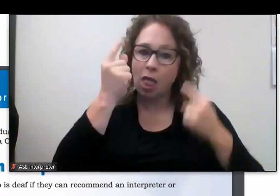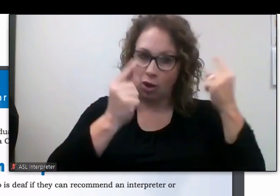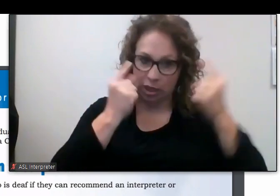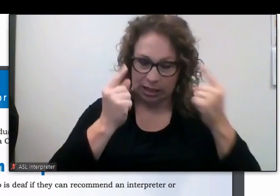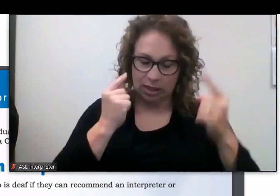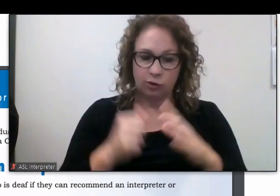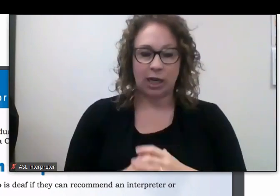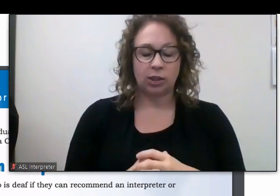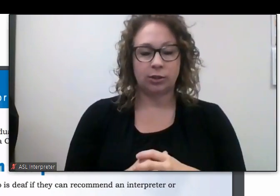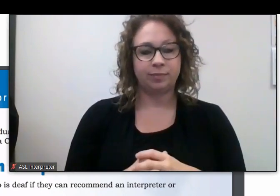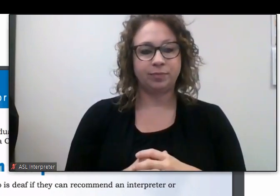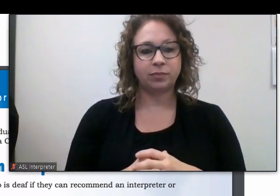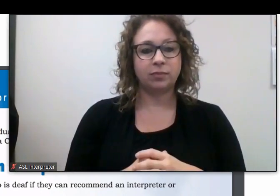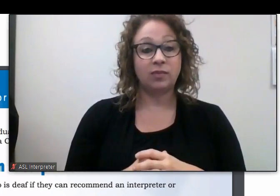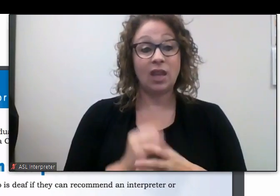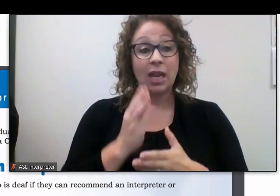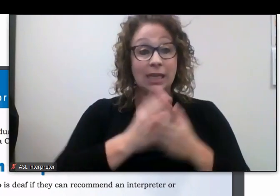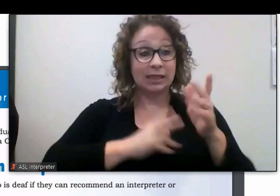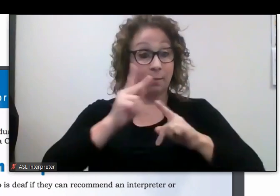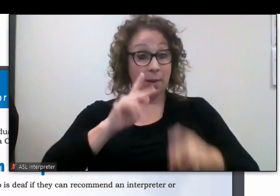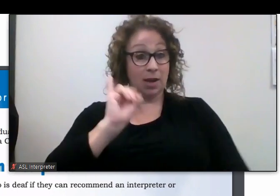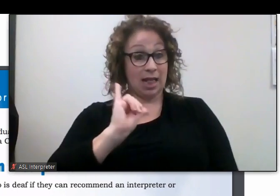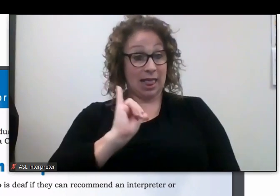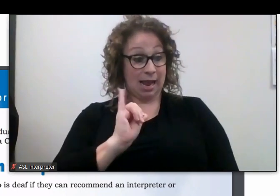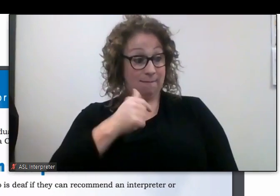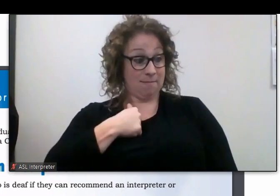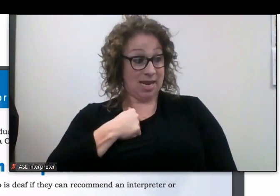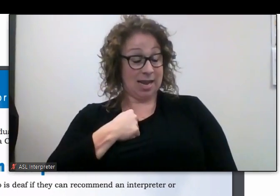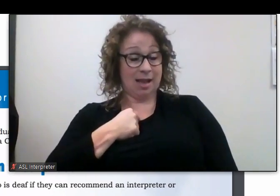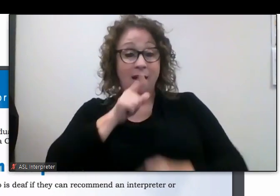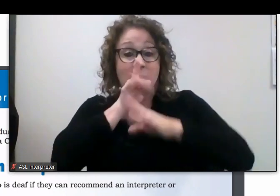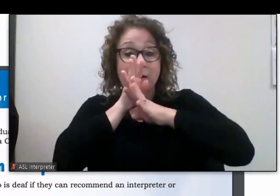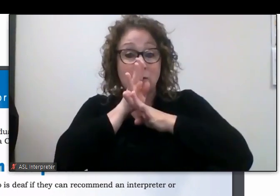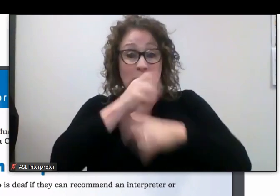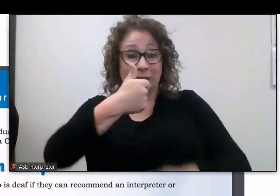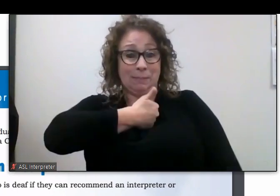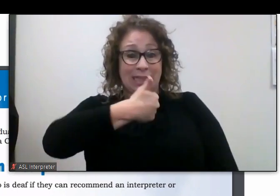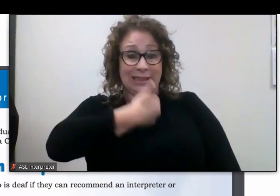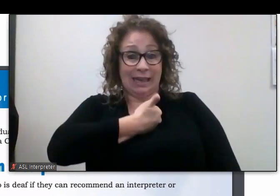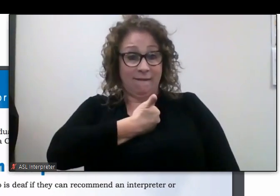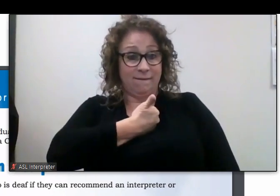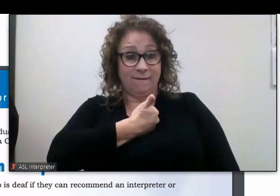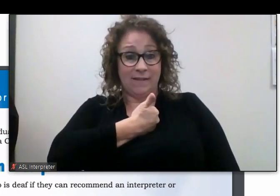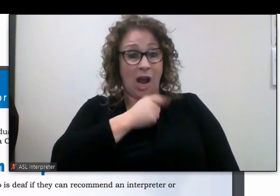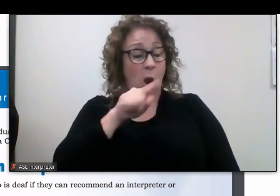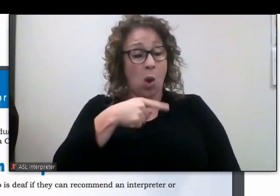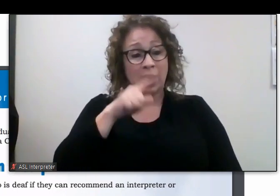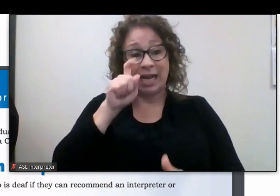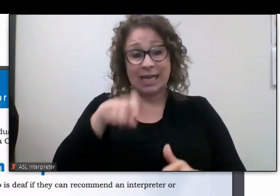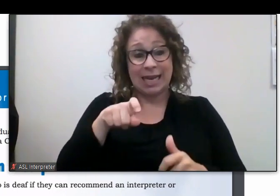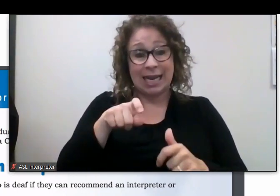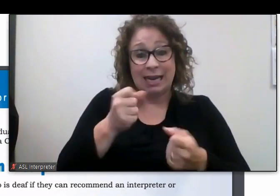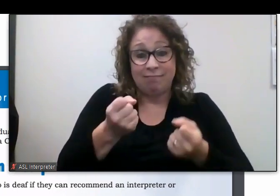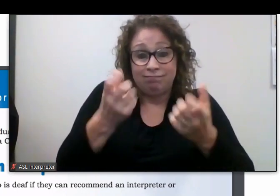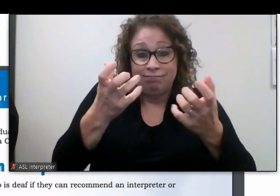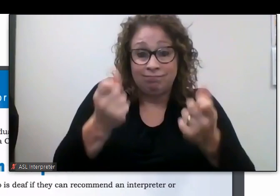There are some people like me who voice for themselves so I only need an interpreter to sign to me